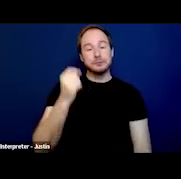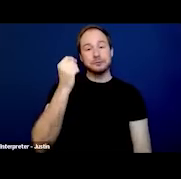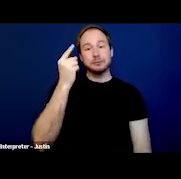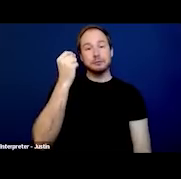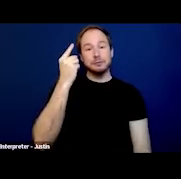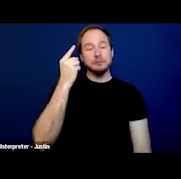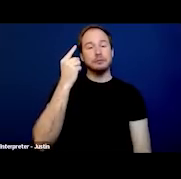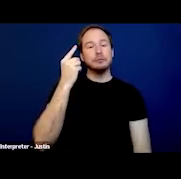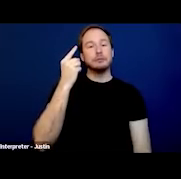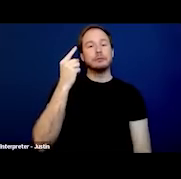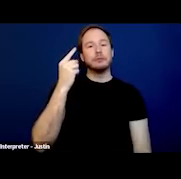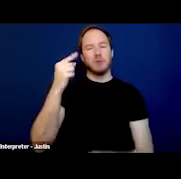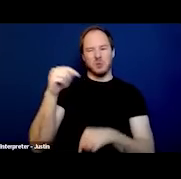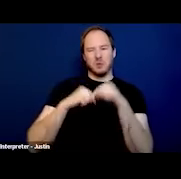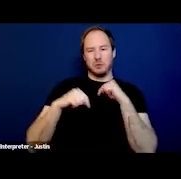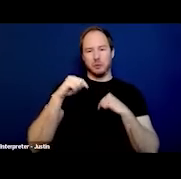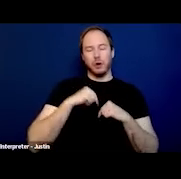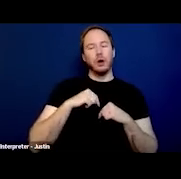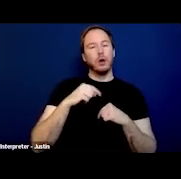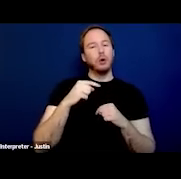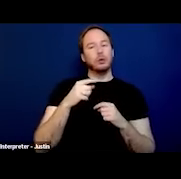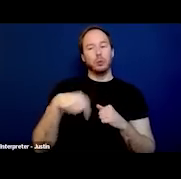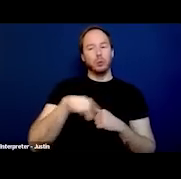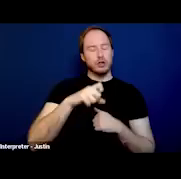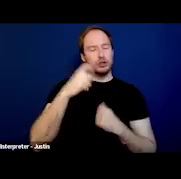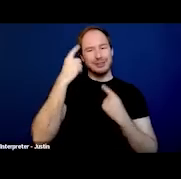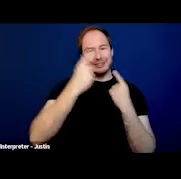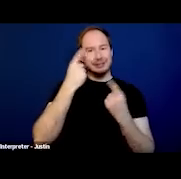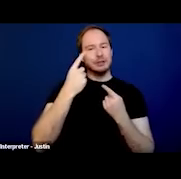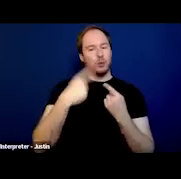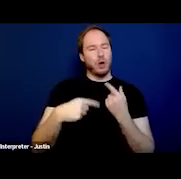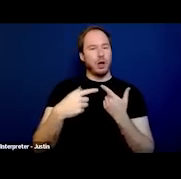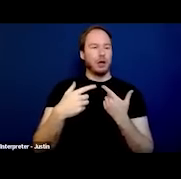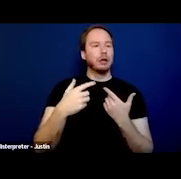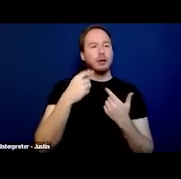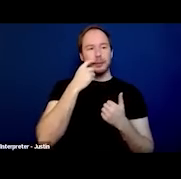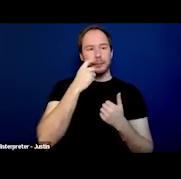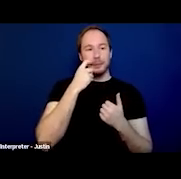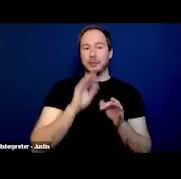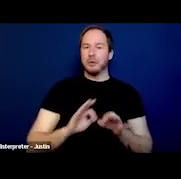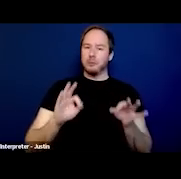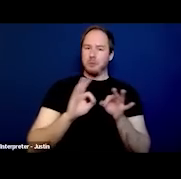I wanna talk about some crucial considerations to keep in mind when we're talking about mental illness. They're important because they can help understand